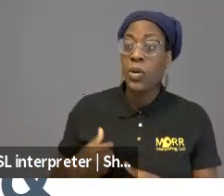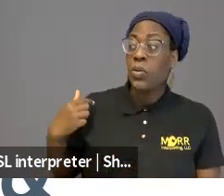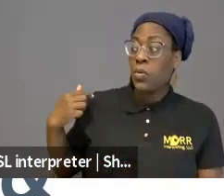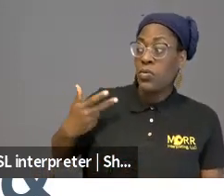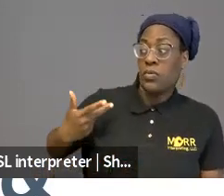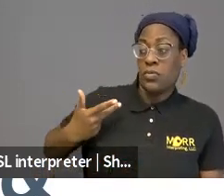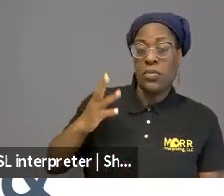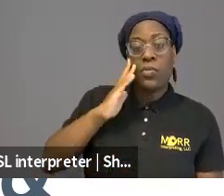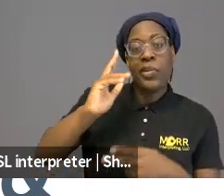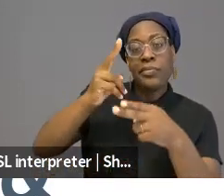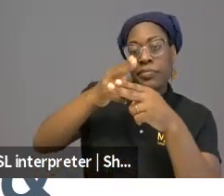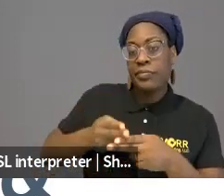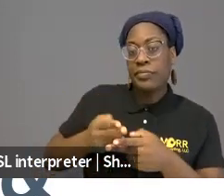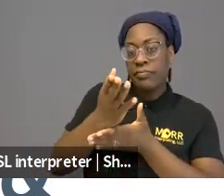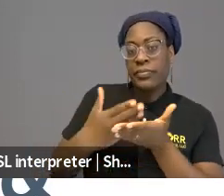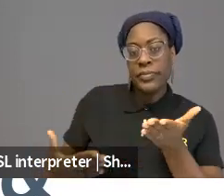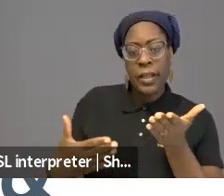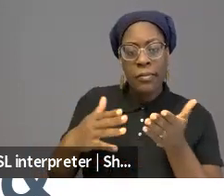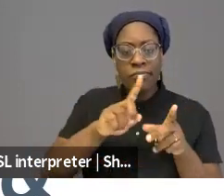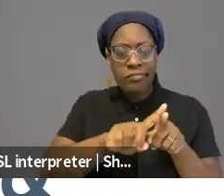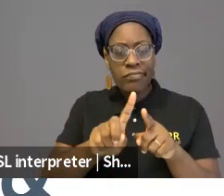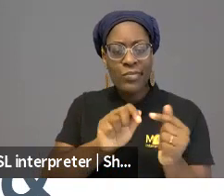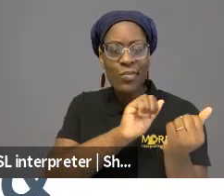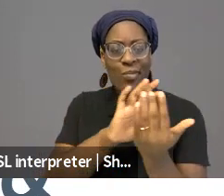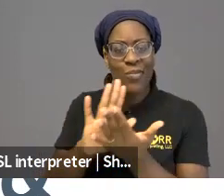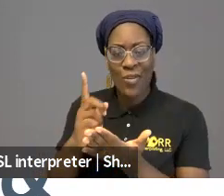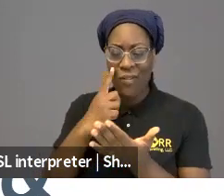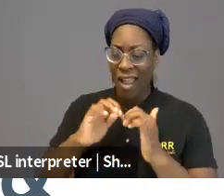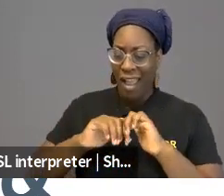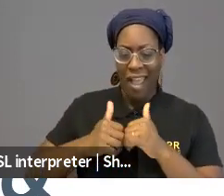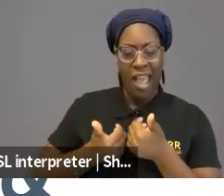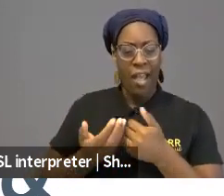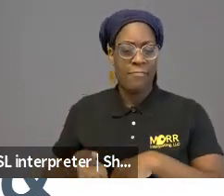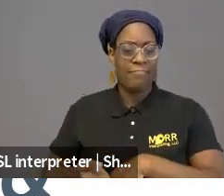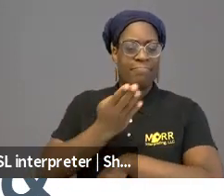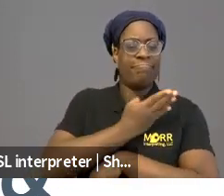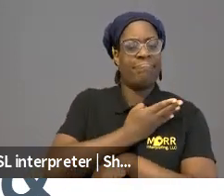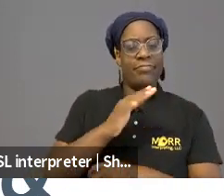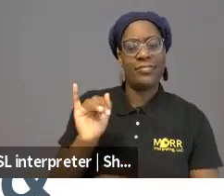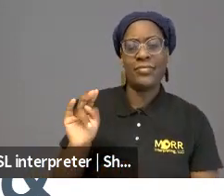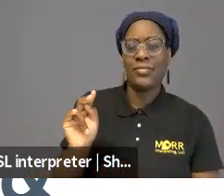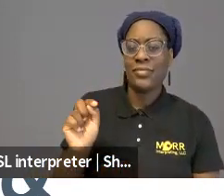your own writing center and in your own practices. And we hope that you are able to make some lasting